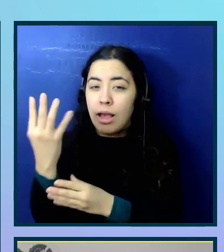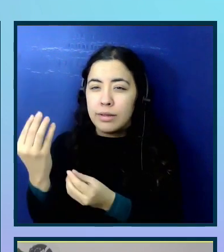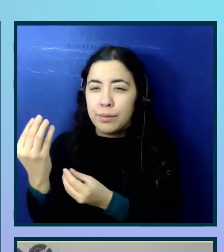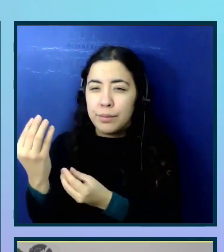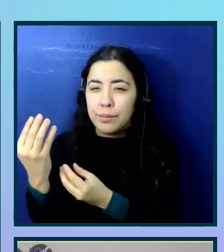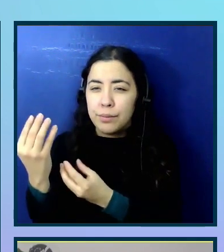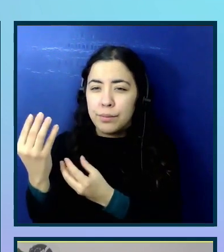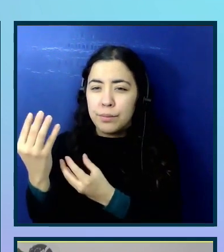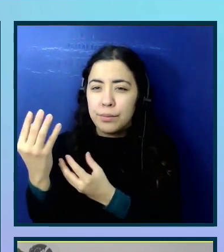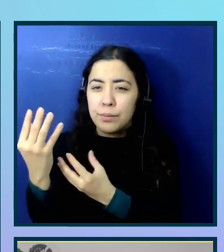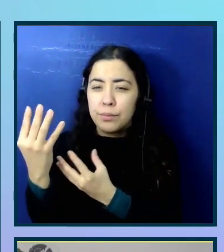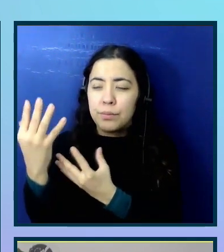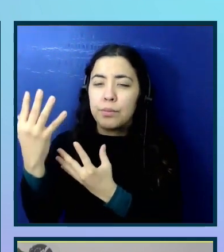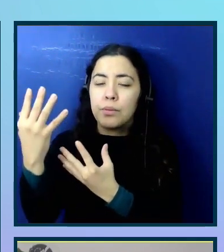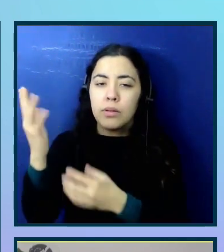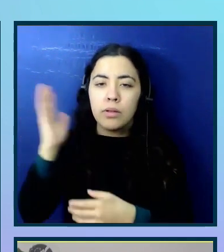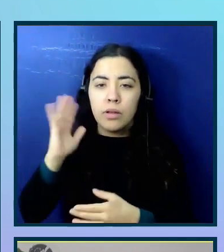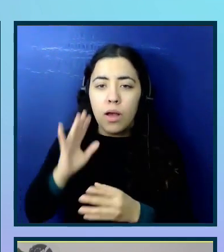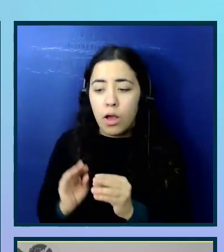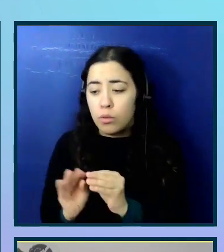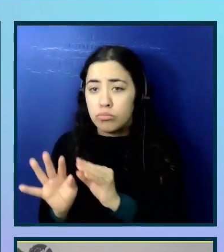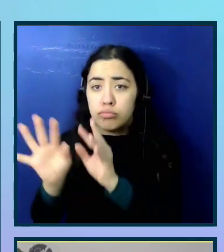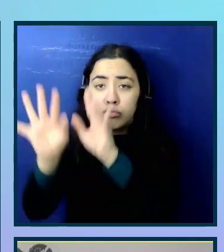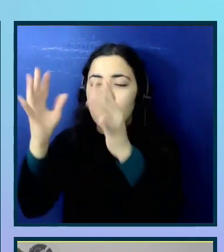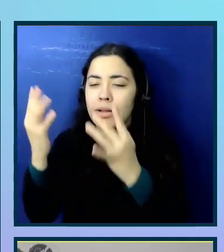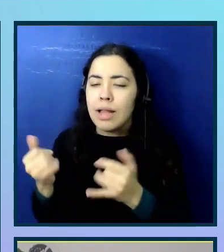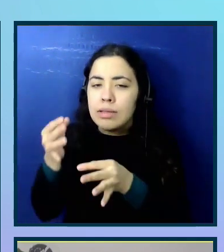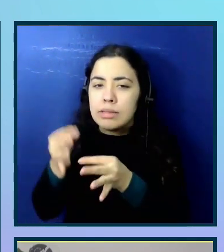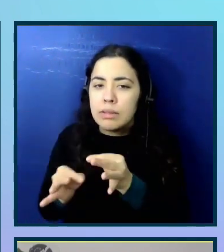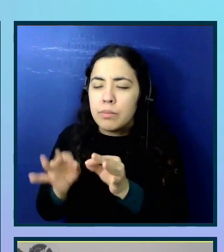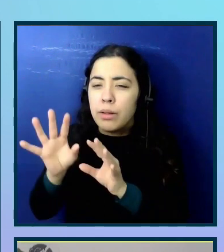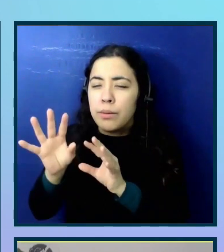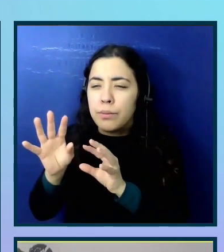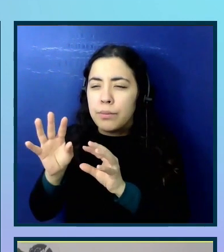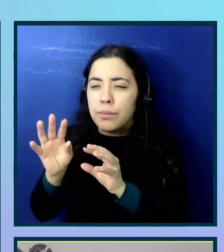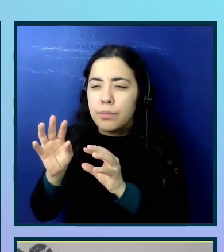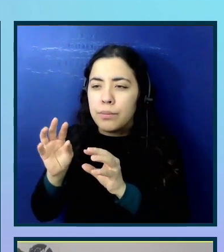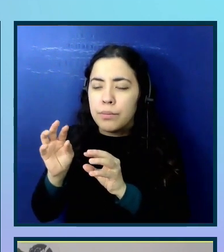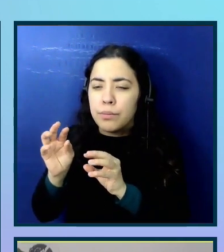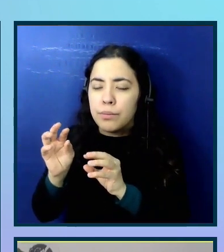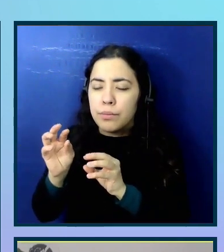that might be triggering, I replaced it by a simple fading, which is usually less triggering